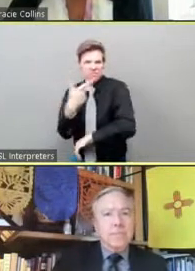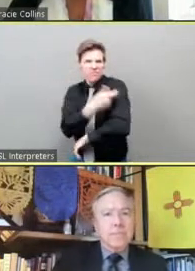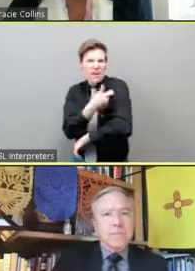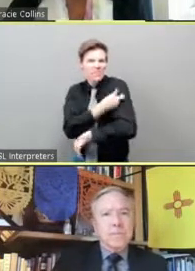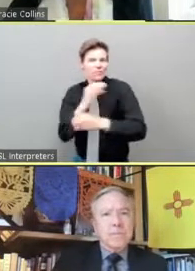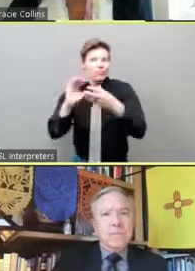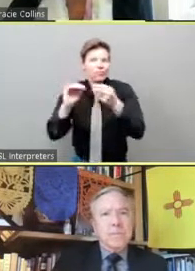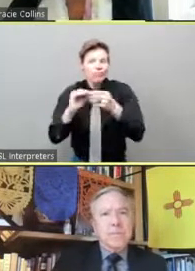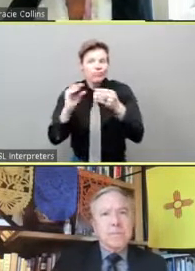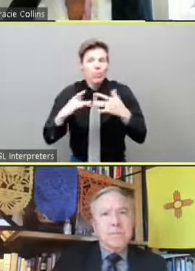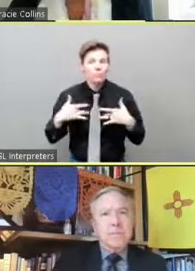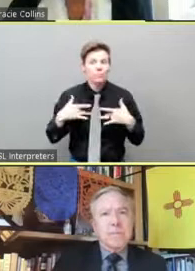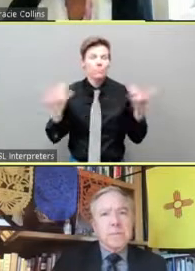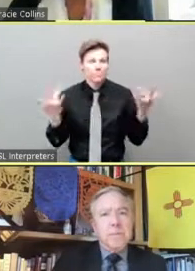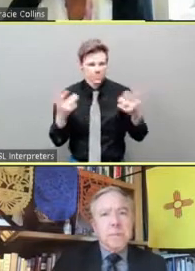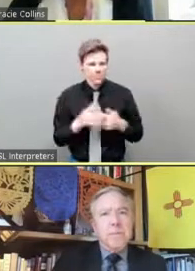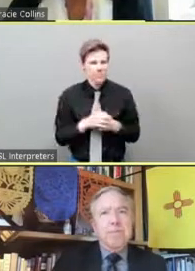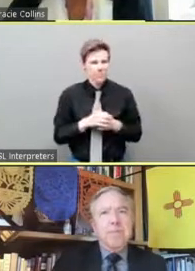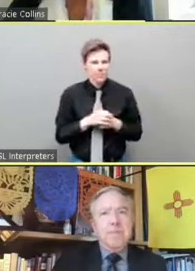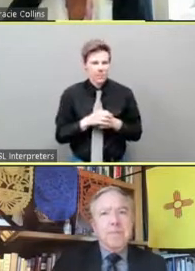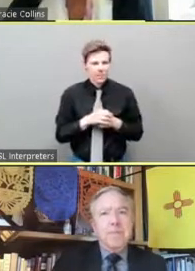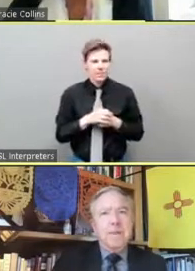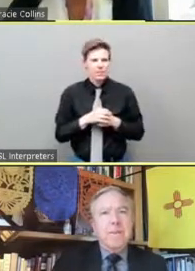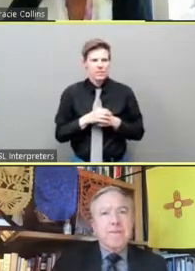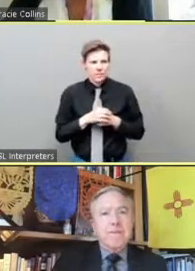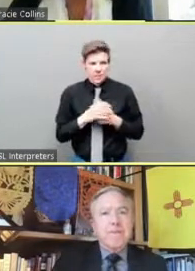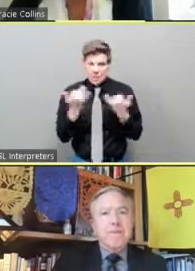So as we think about getting shots and arms, I want to remind everyone of our